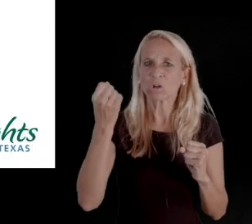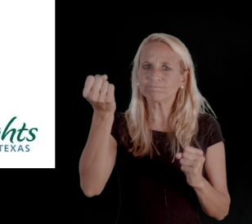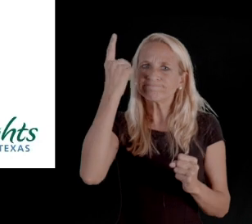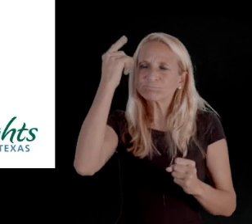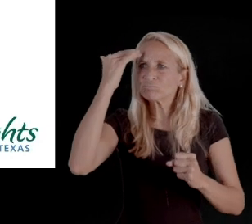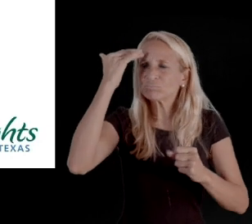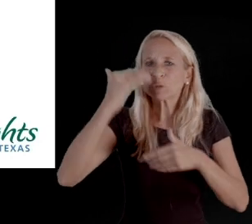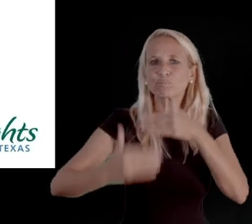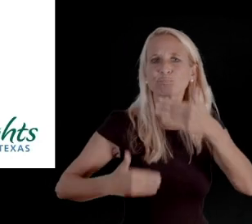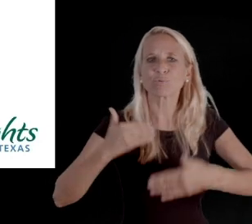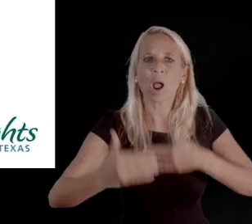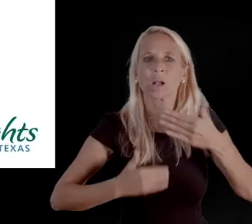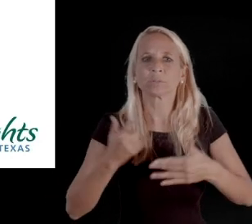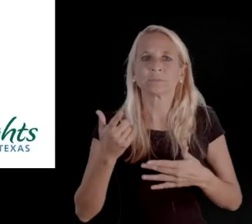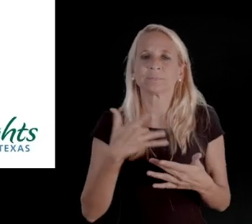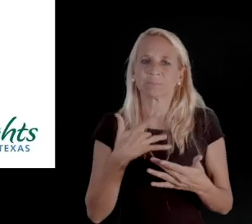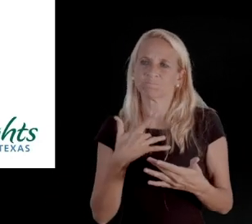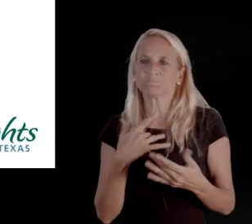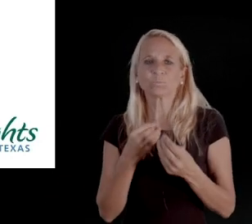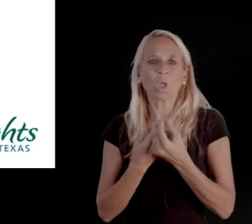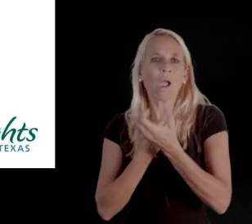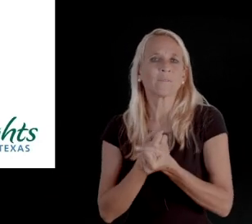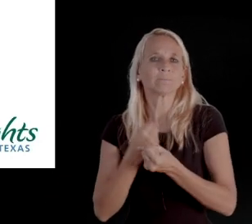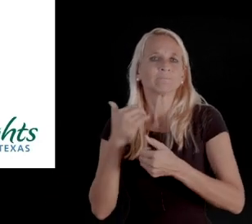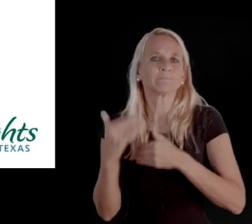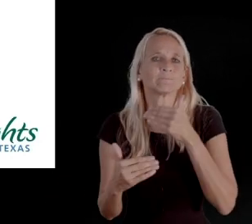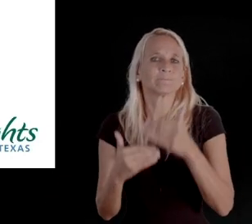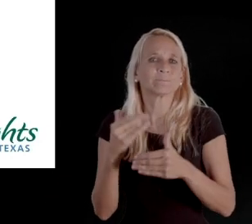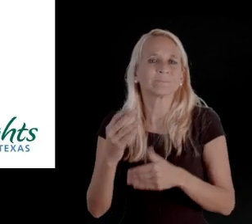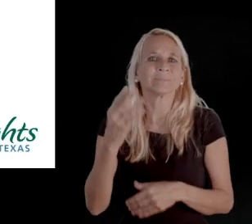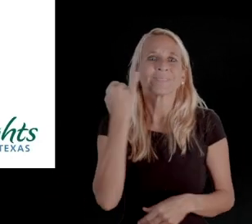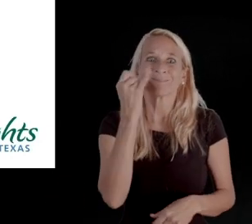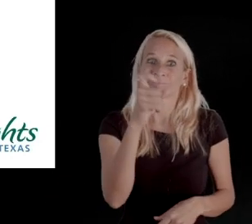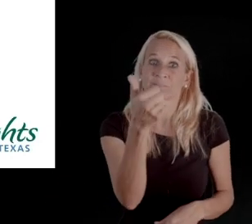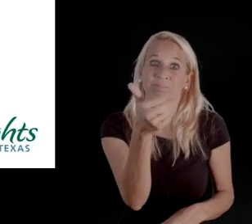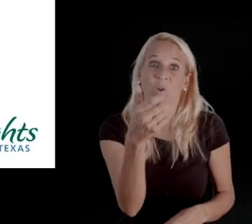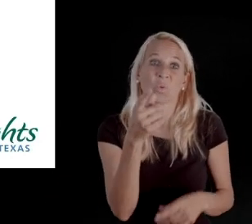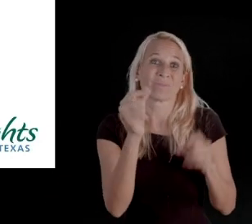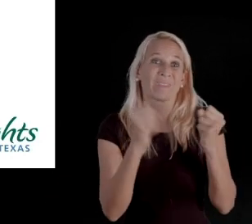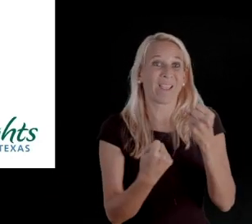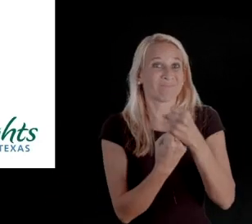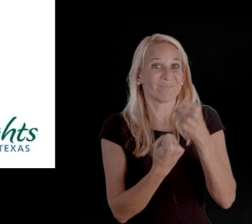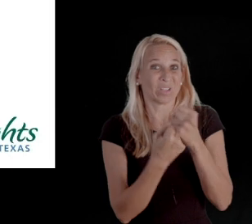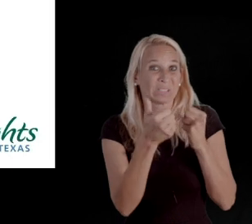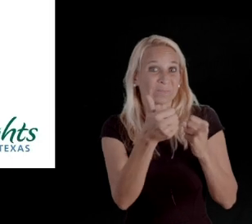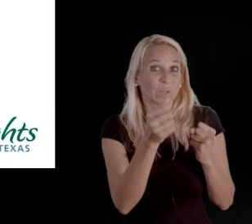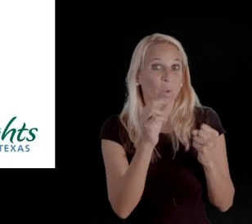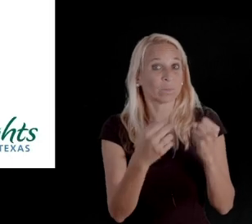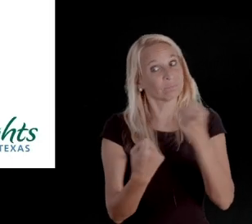and to better understand the process so that if you needed to, you could advocate on your own behalf or advocate on behalf